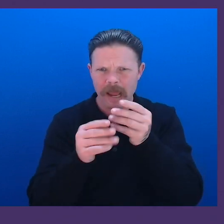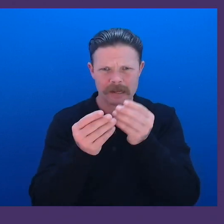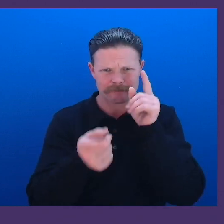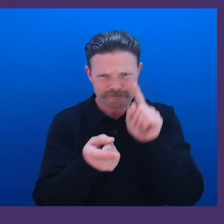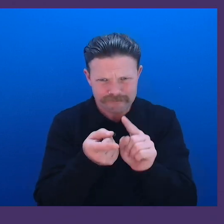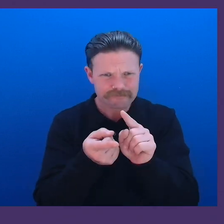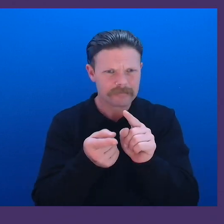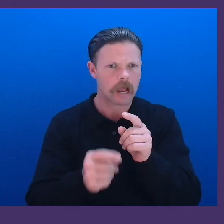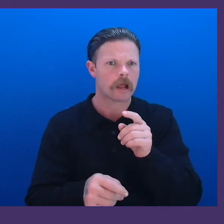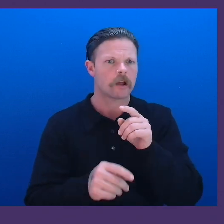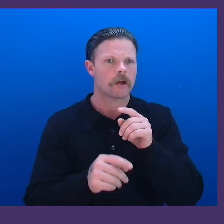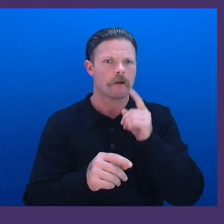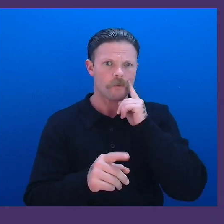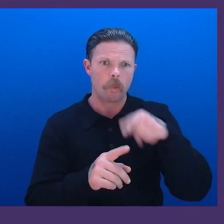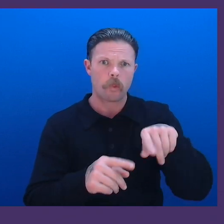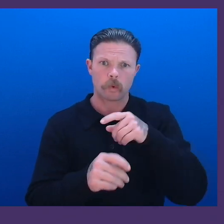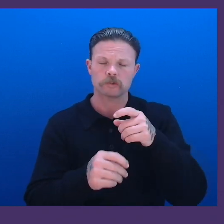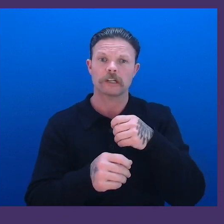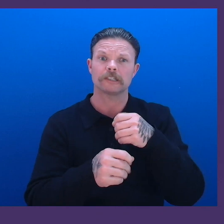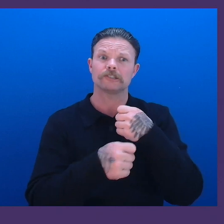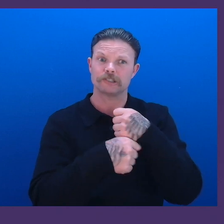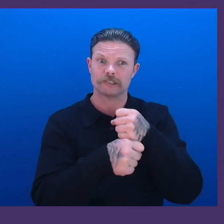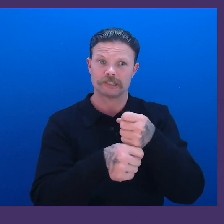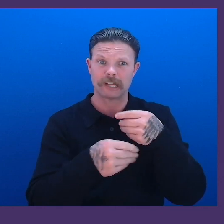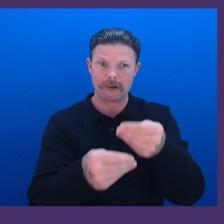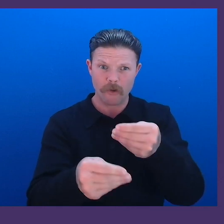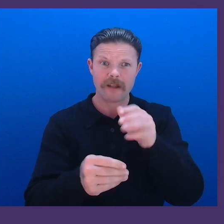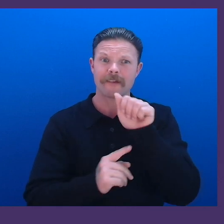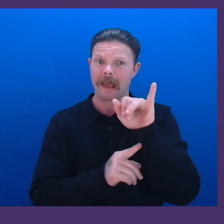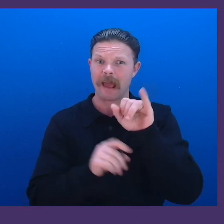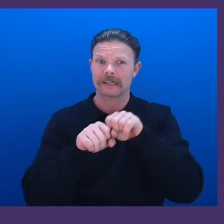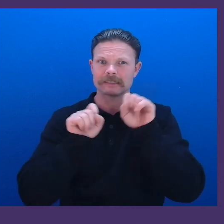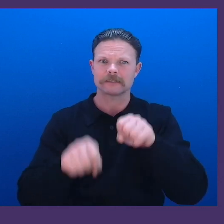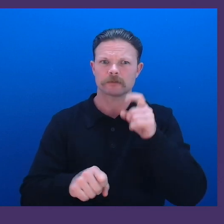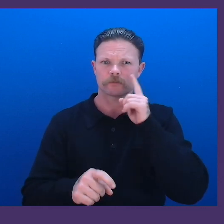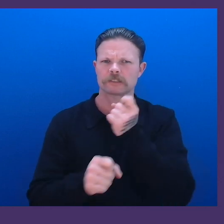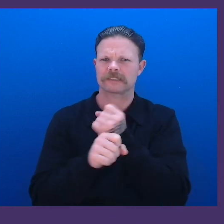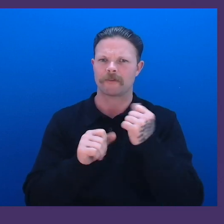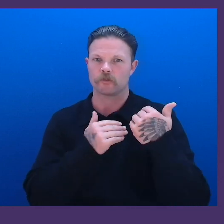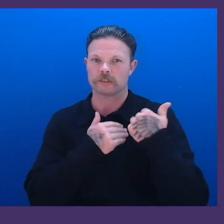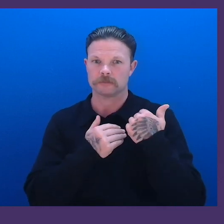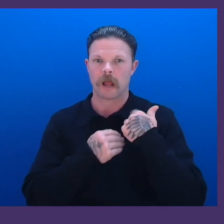responsibly, and inclusively. We also need to keep in mind that these risks may amplify